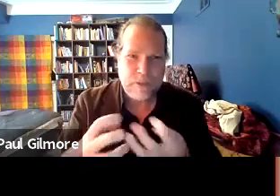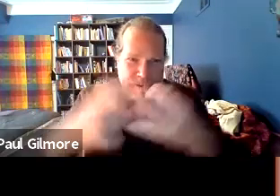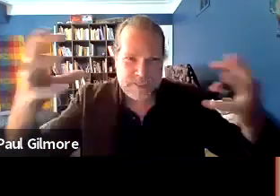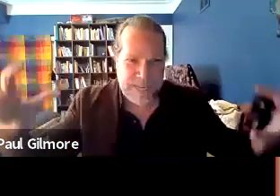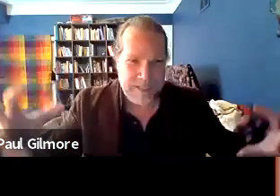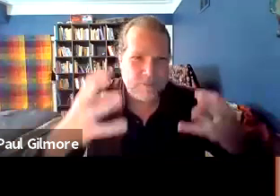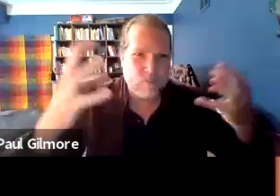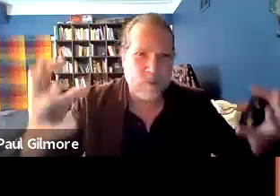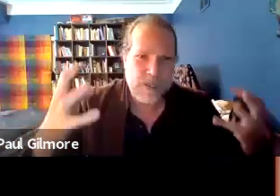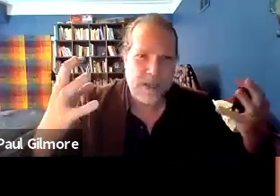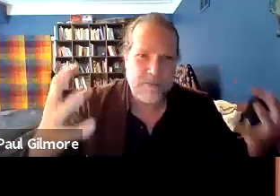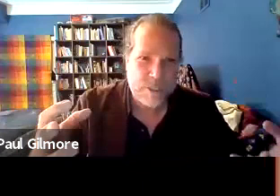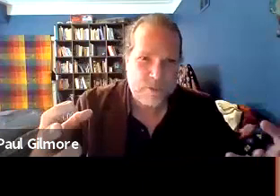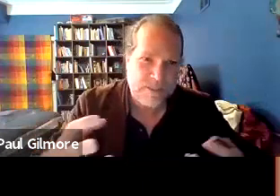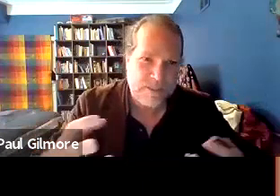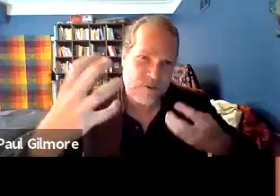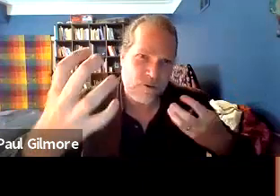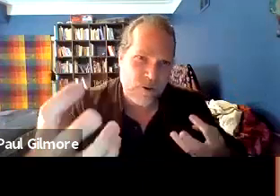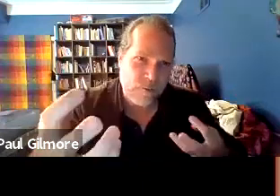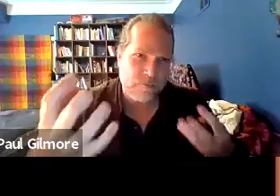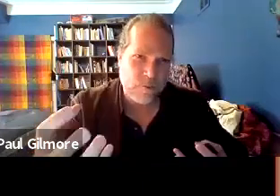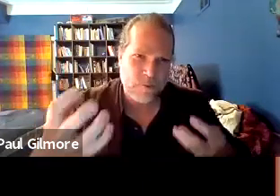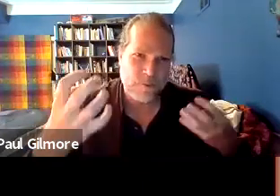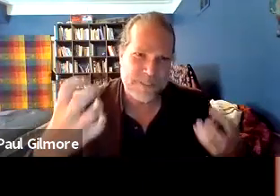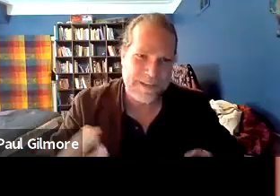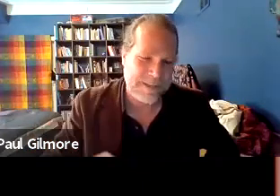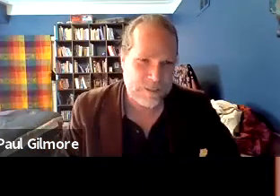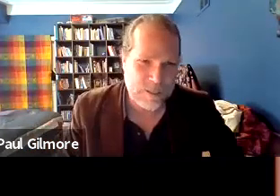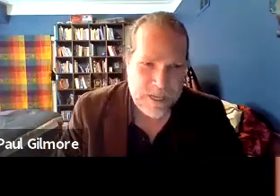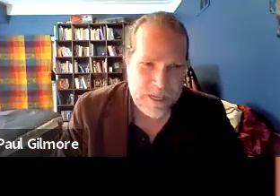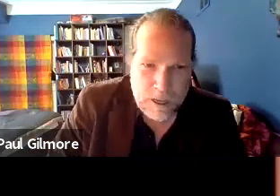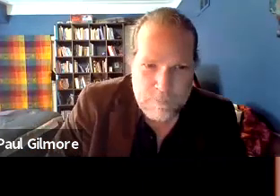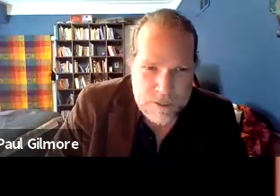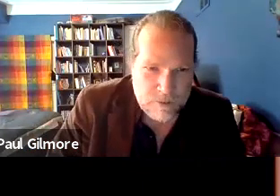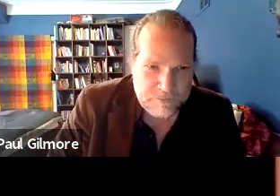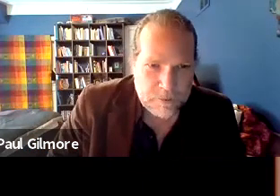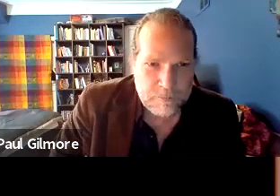you know, this Italian world on the street, this urban world. It's just a beautiful,